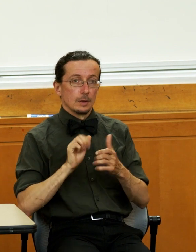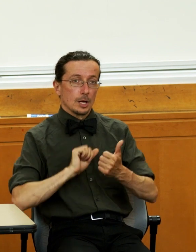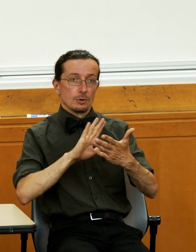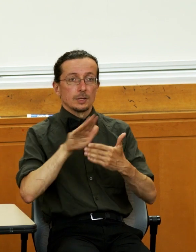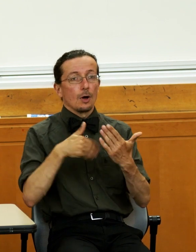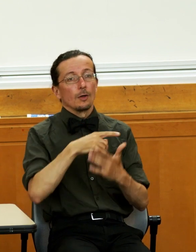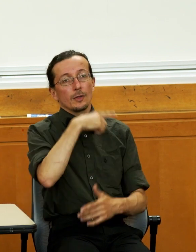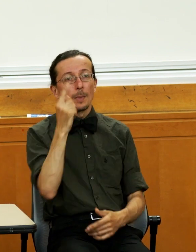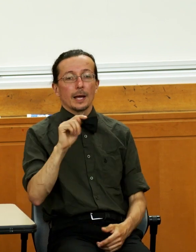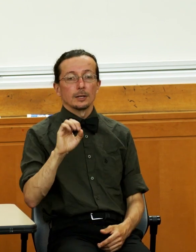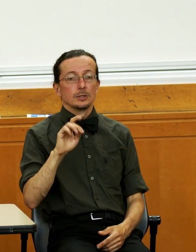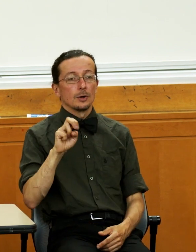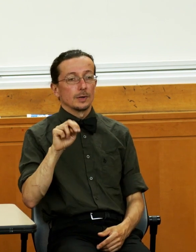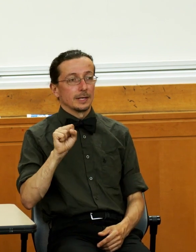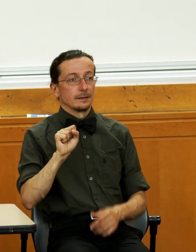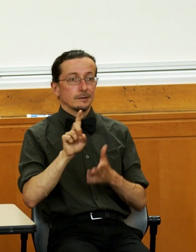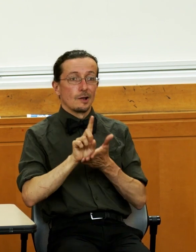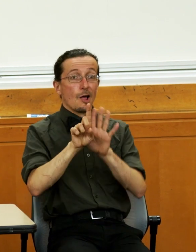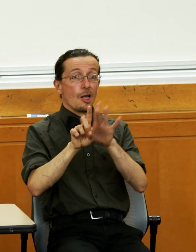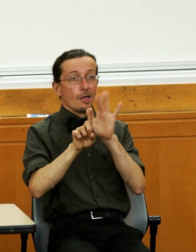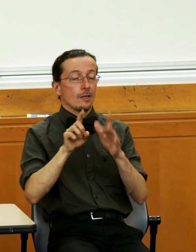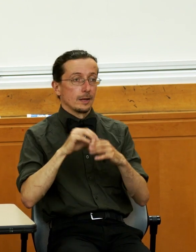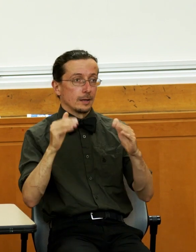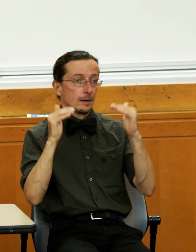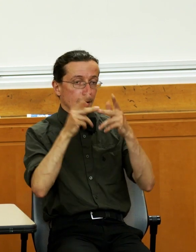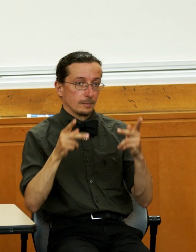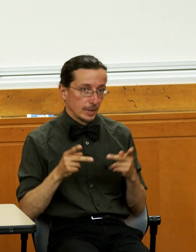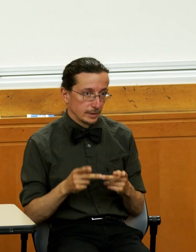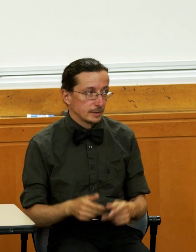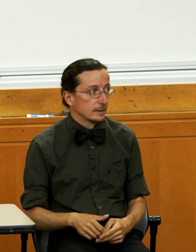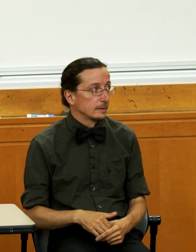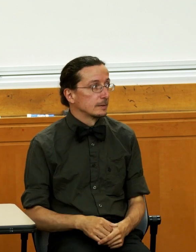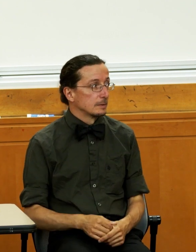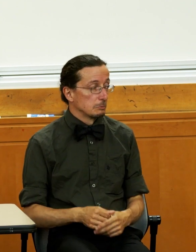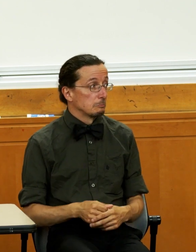In just my second year in the legal academy, my colleagues and I ultimately through a successful